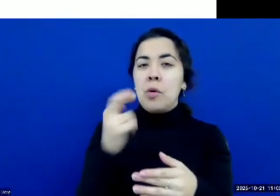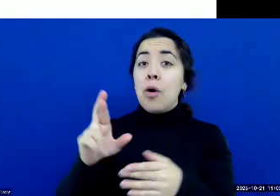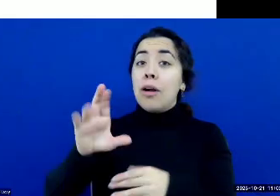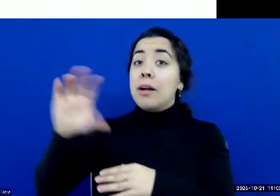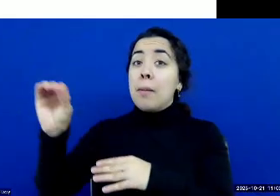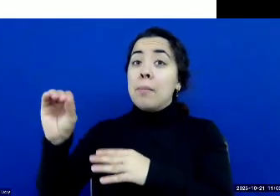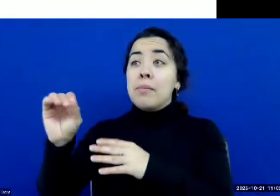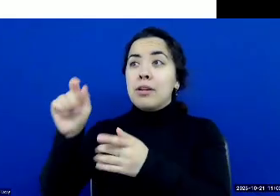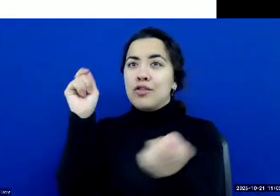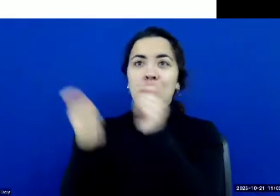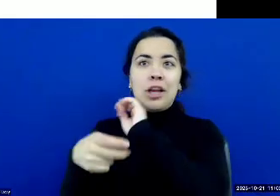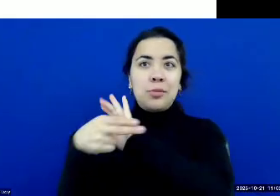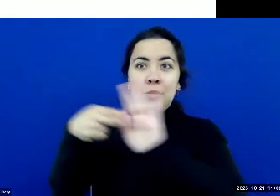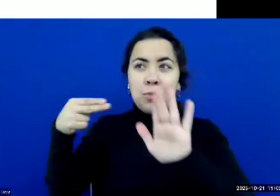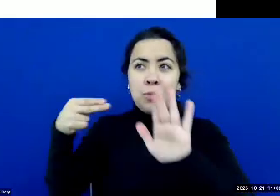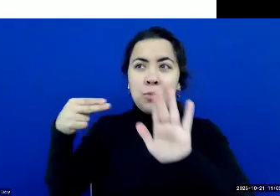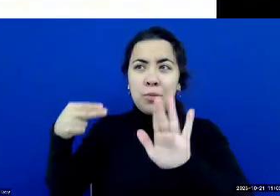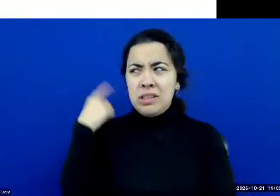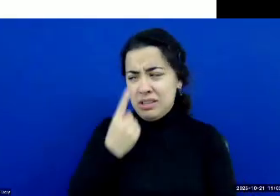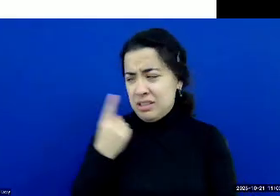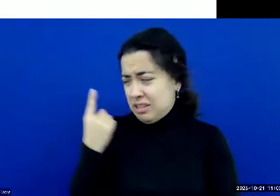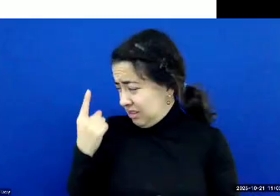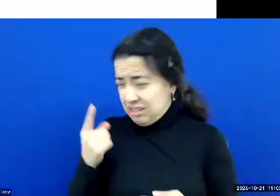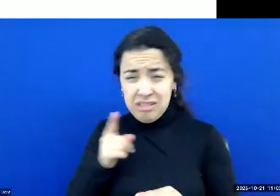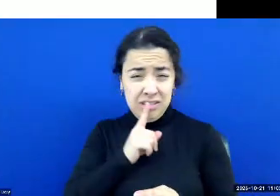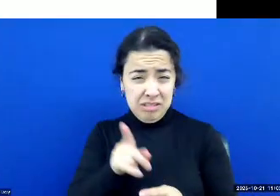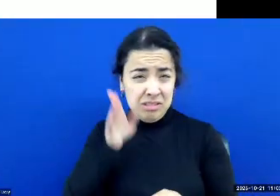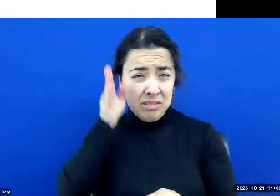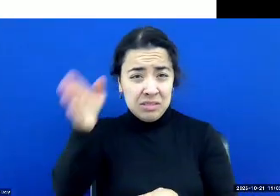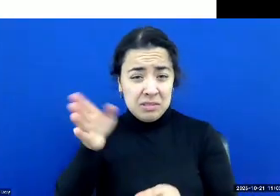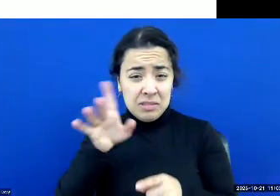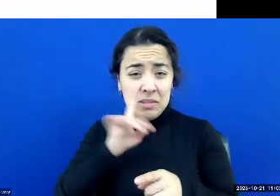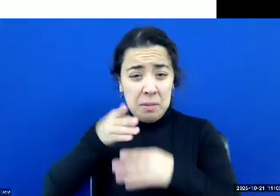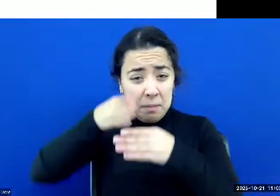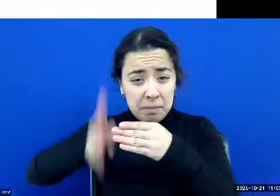Kathleen DeForest: And you start to wonder if the thing is actually going to be completed?